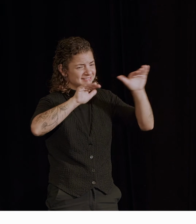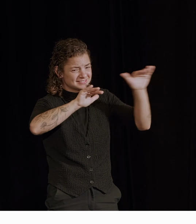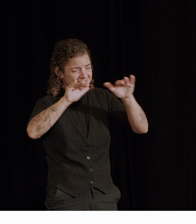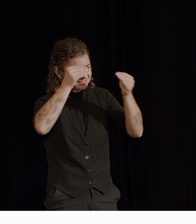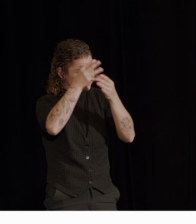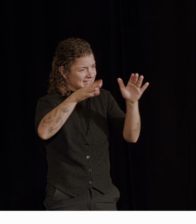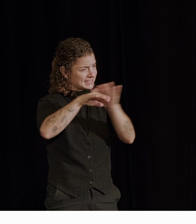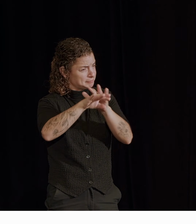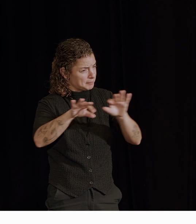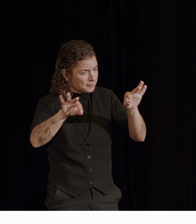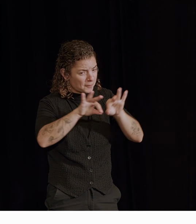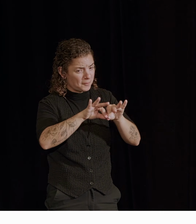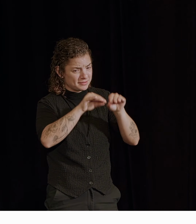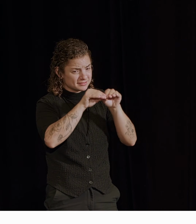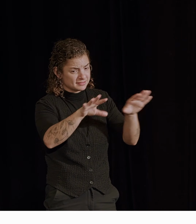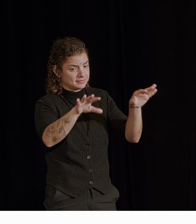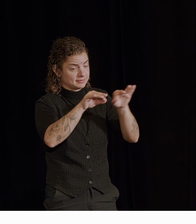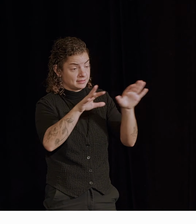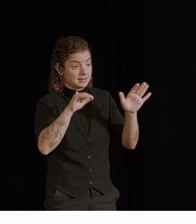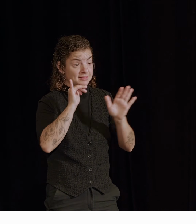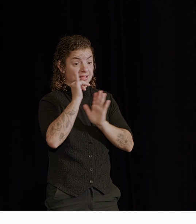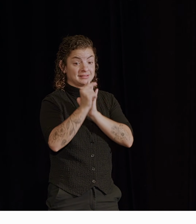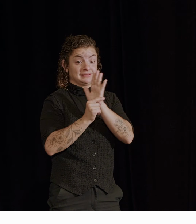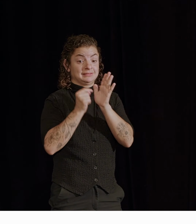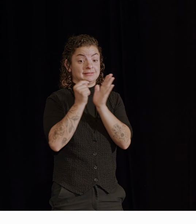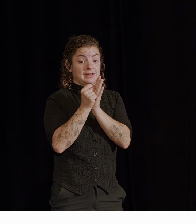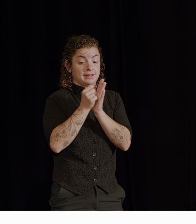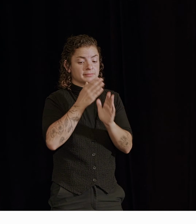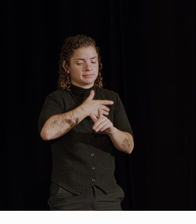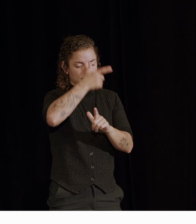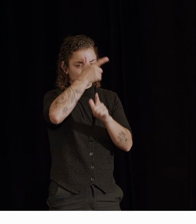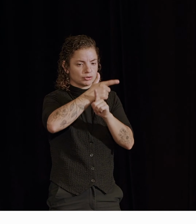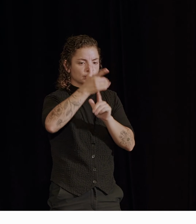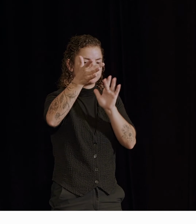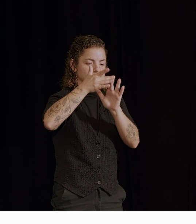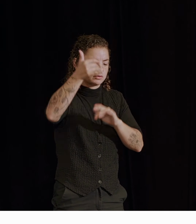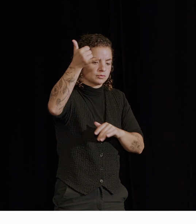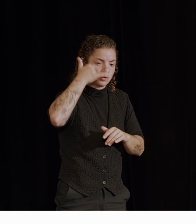My brother called me up, he says, "Gus, your work's in the Wall Street Journal."